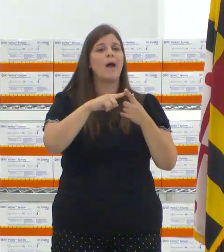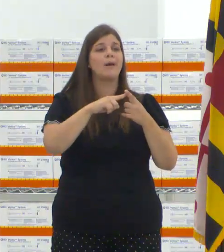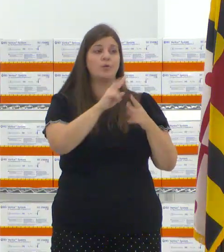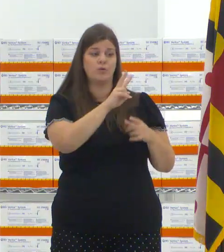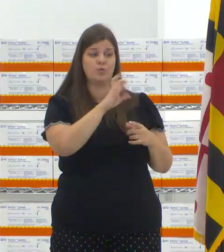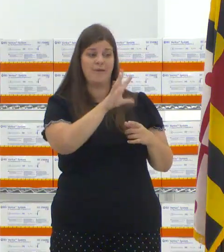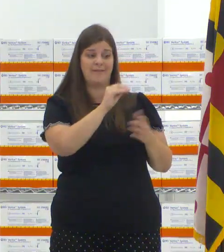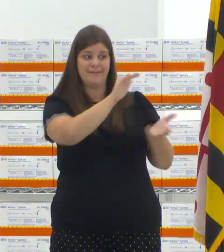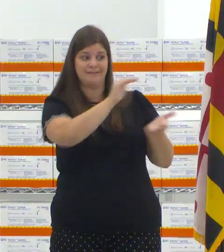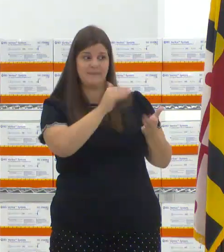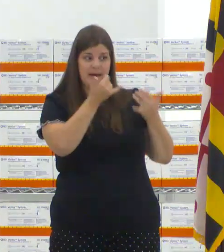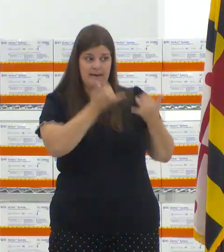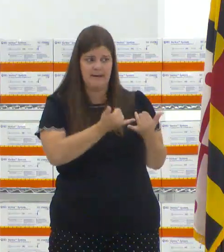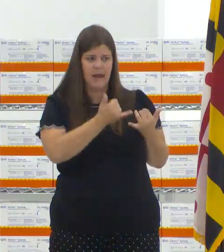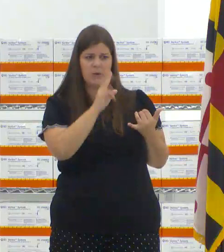My understanding is you don't have false negatives, right?